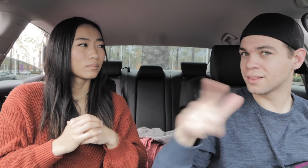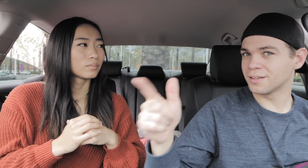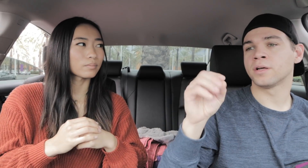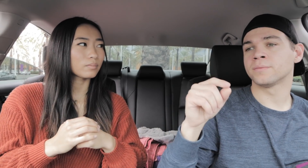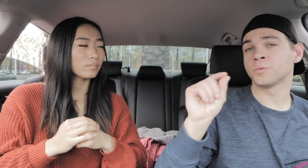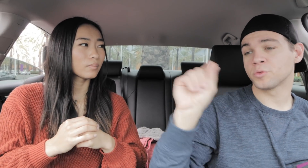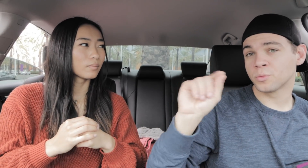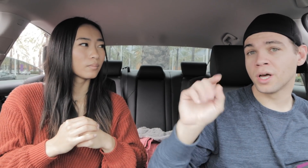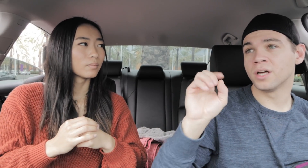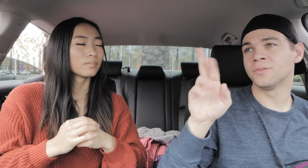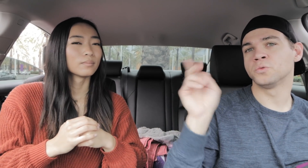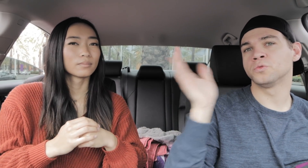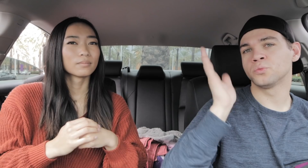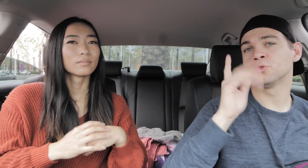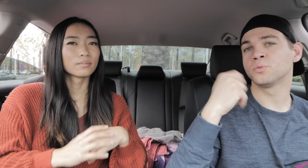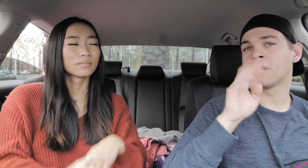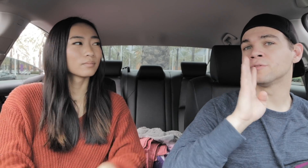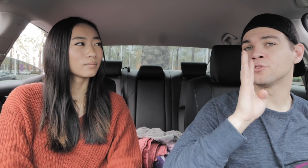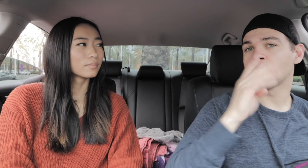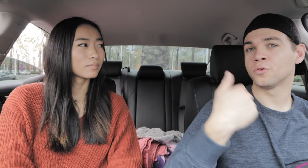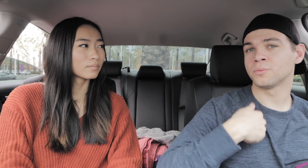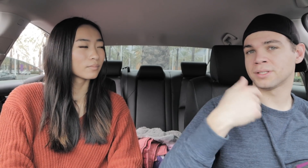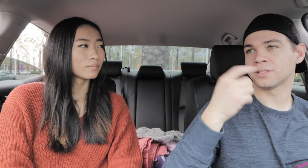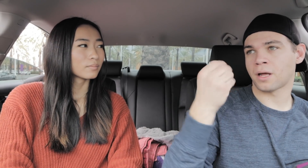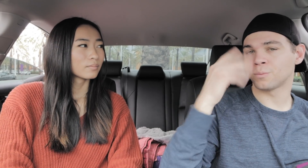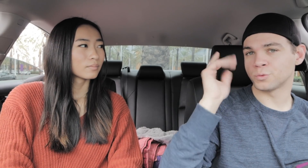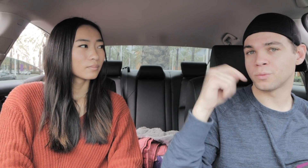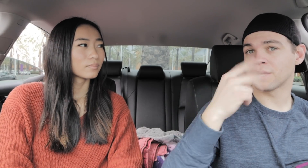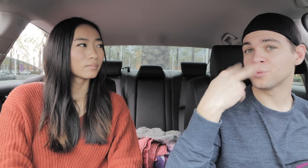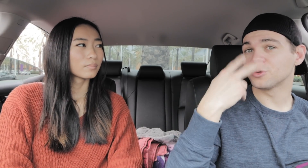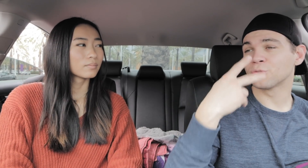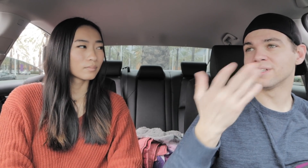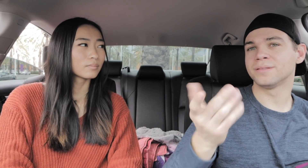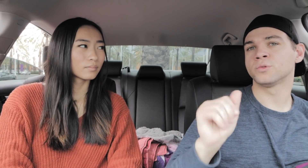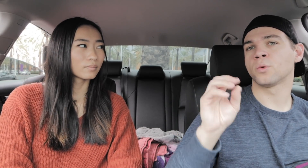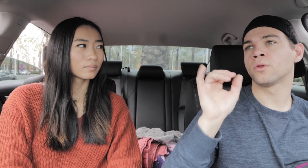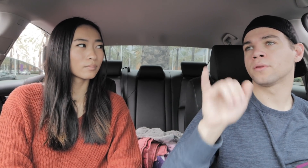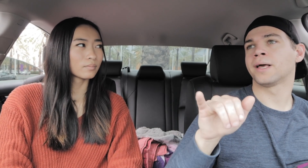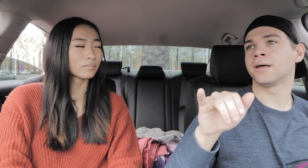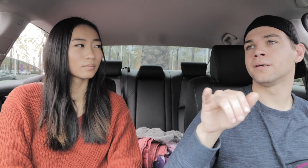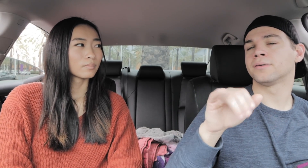so that I got used to her lips shape